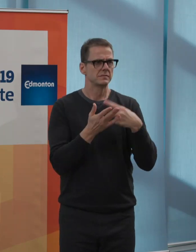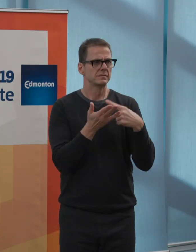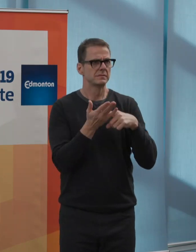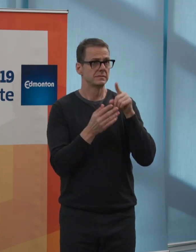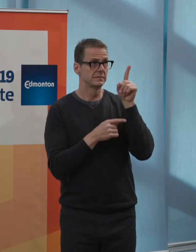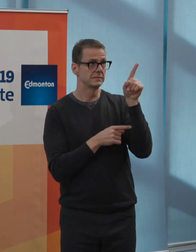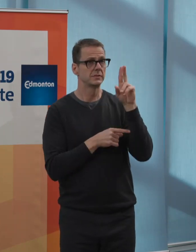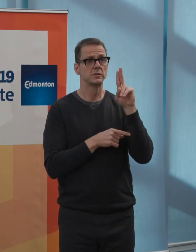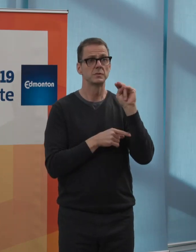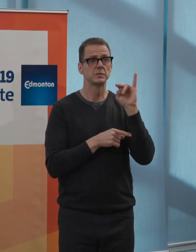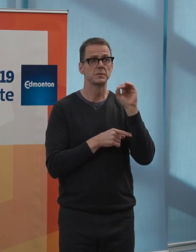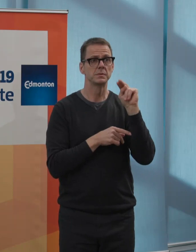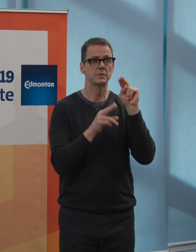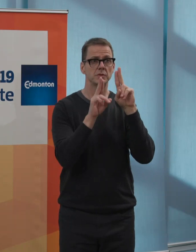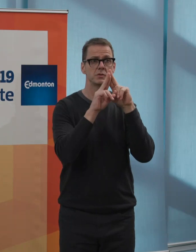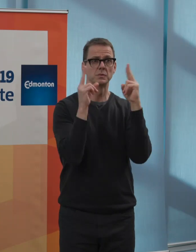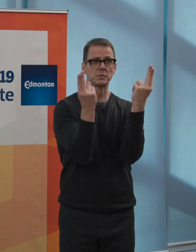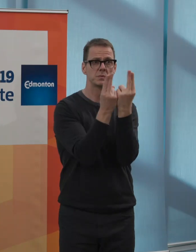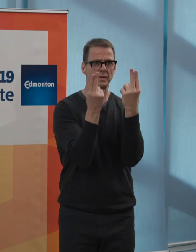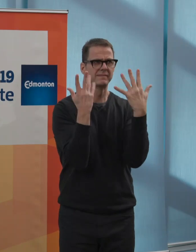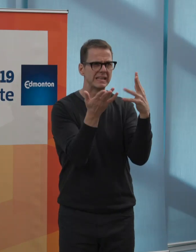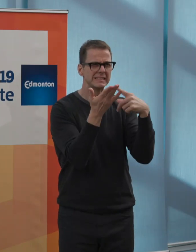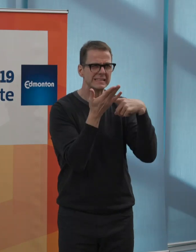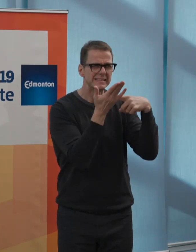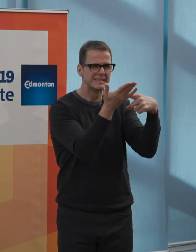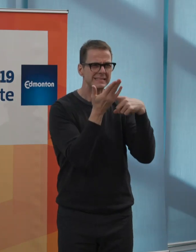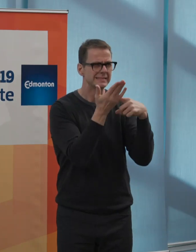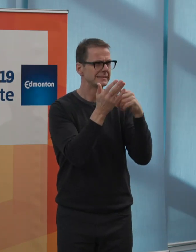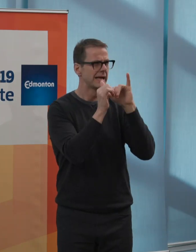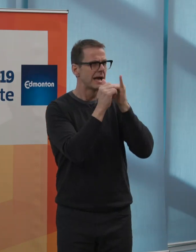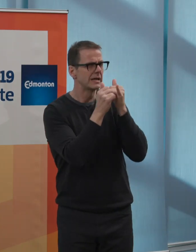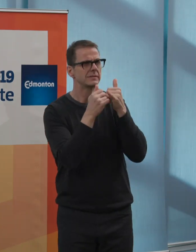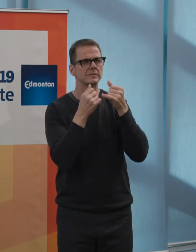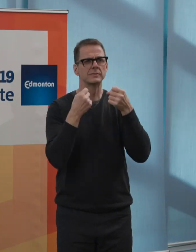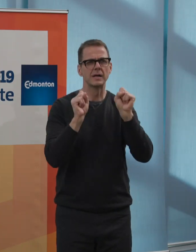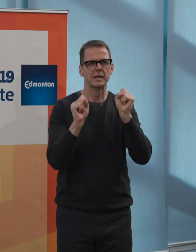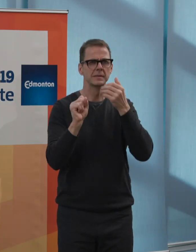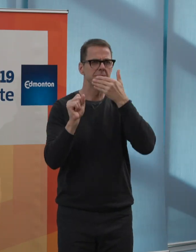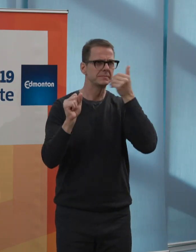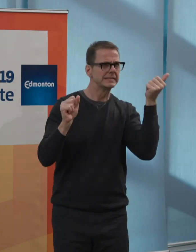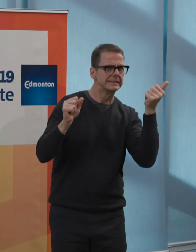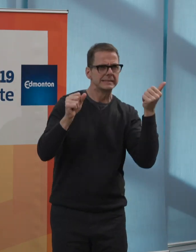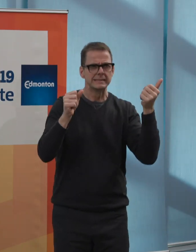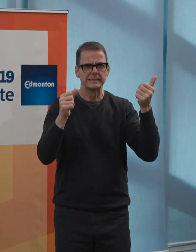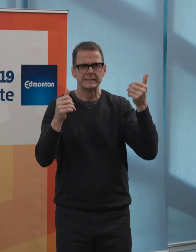flexible and supportive when considering solutions allow allowing redeployment